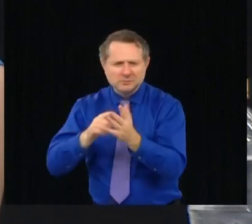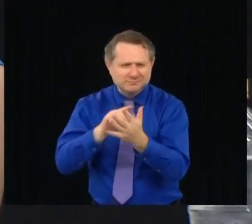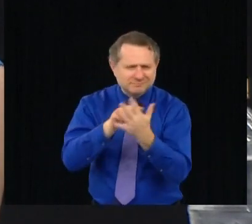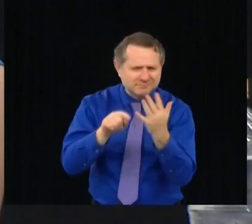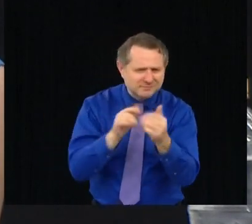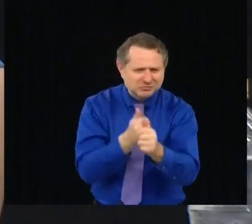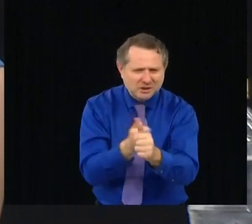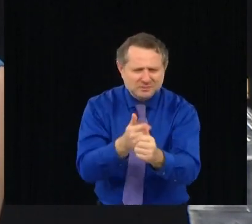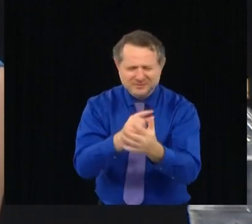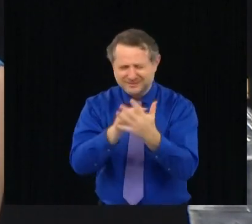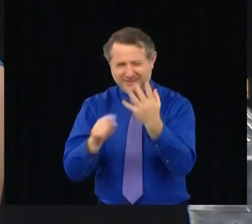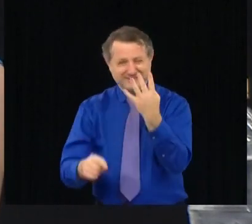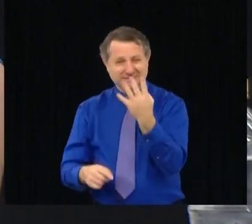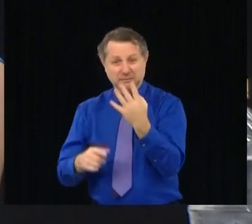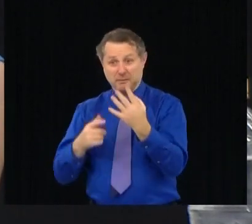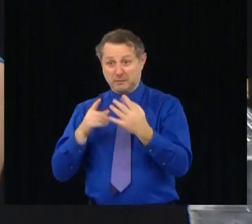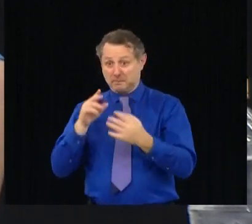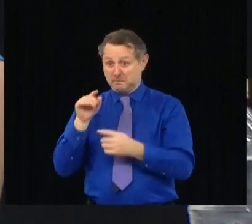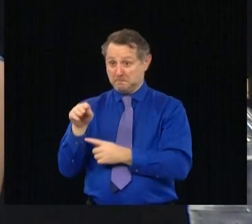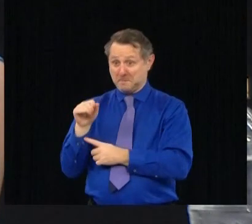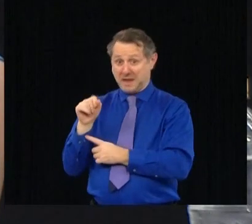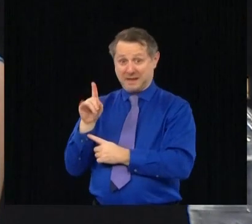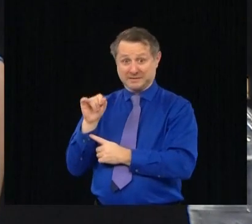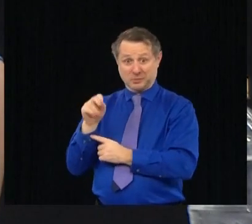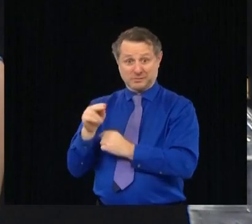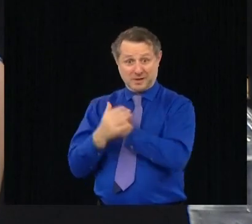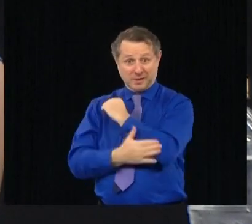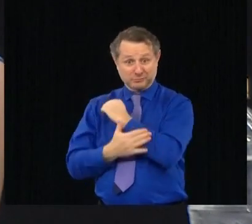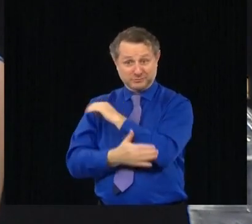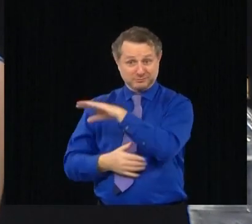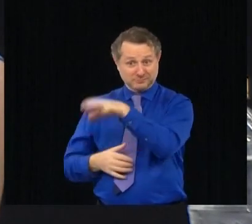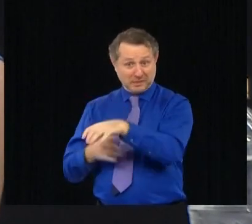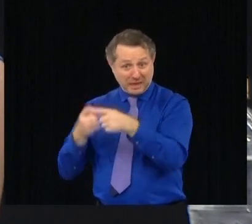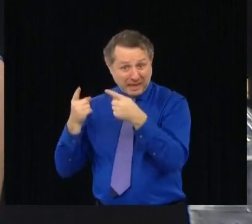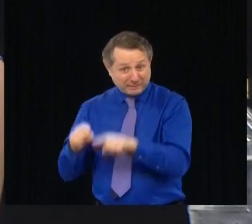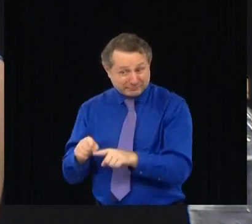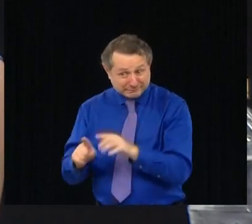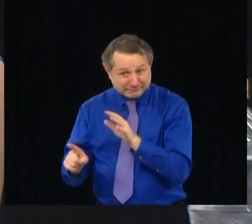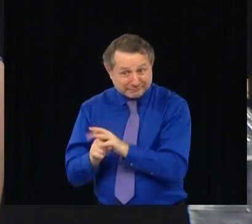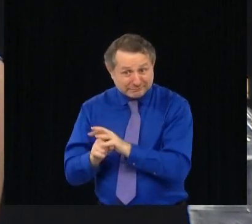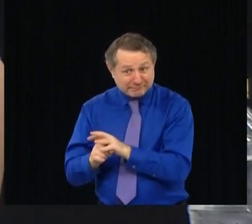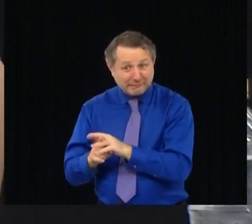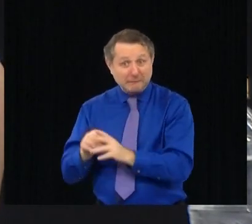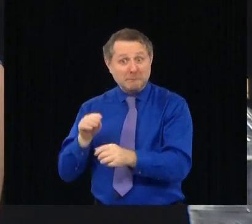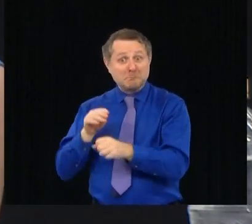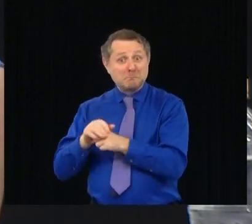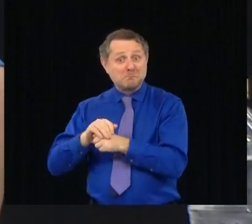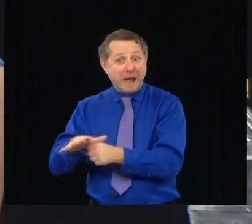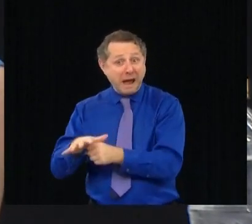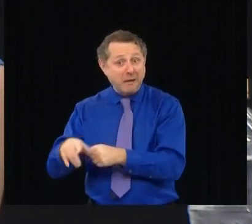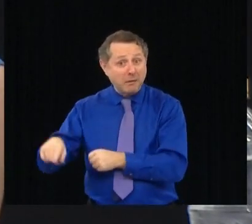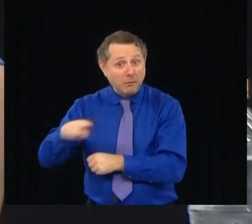THAT WE HAVE PROPER TESTING, THAT WE HAVE PROPER CONTACT TRACING IN PLACE BECAUSE IF YOU LOOK AT THE MADISON COUNTY